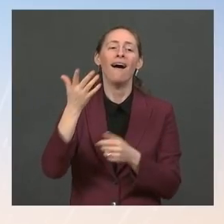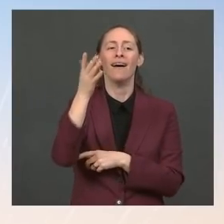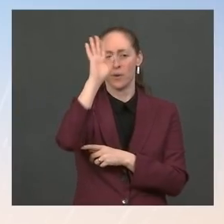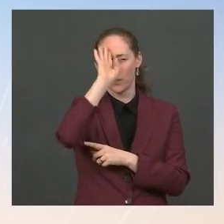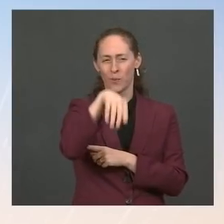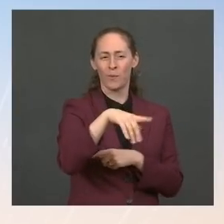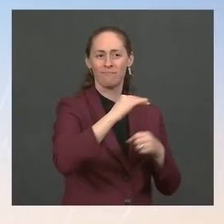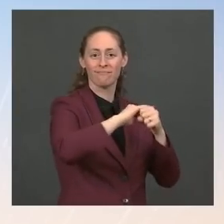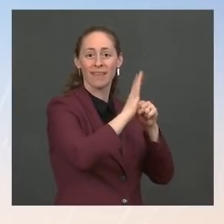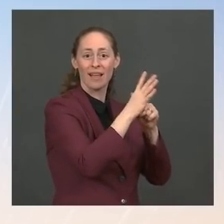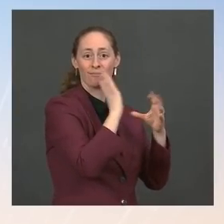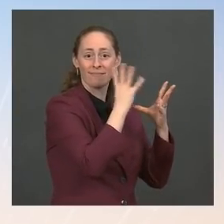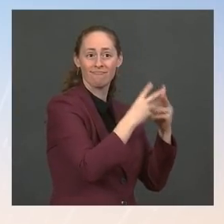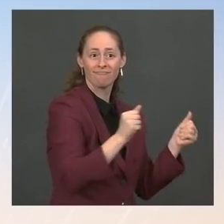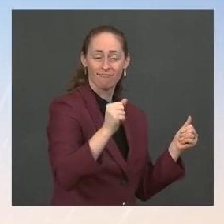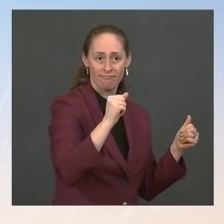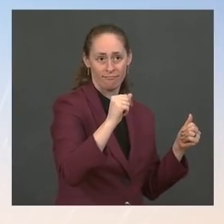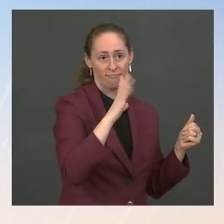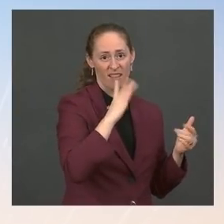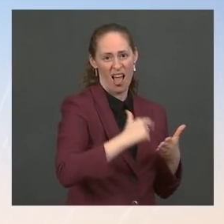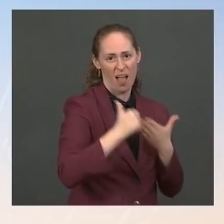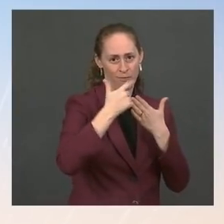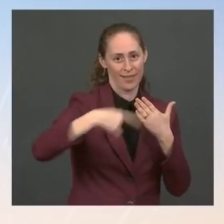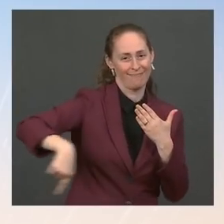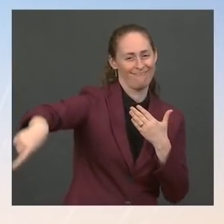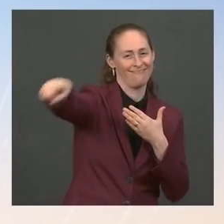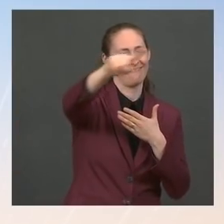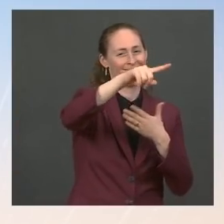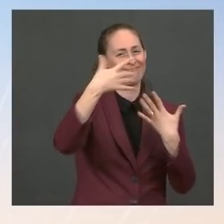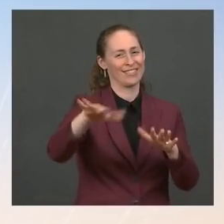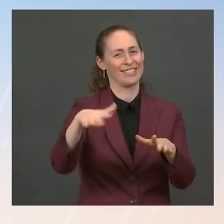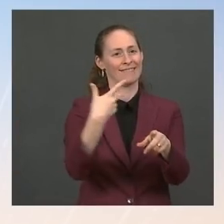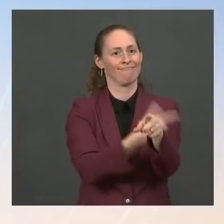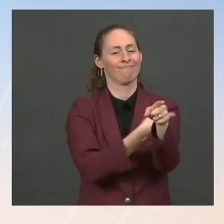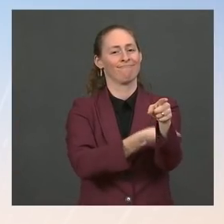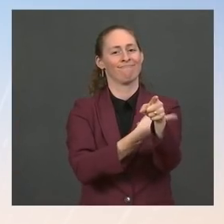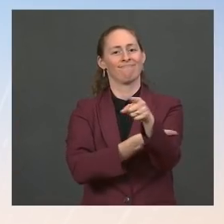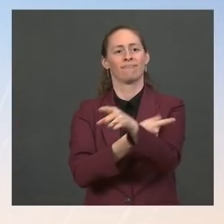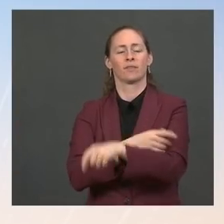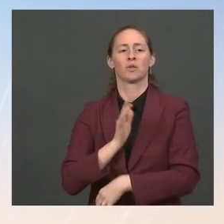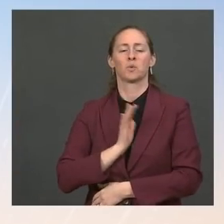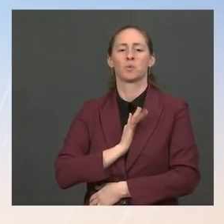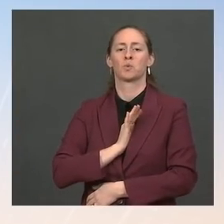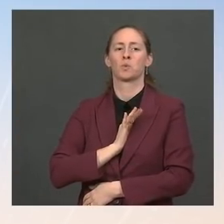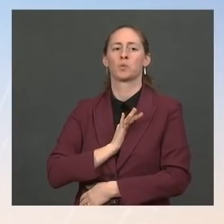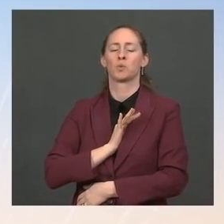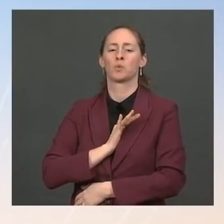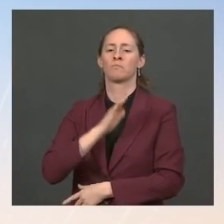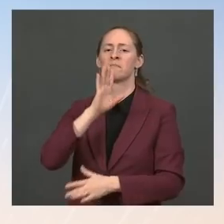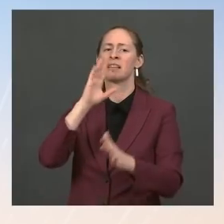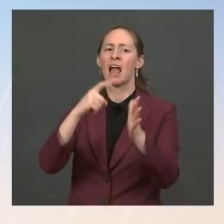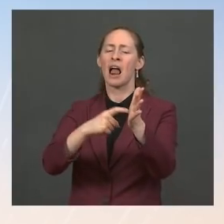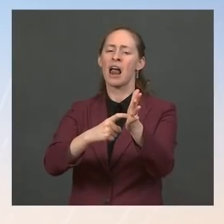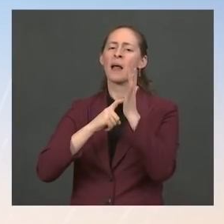The vaccine requirements we put forward are going to continue to accelerate our path out of the pandemic. That's how we see our path forward.